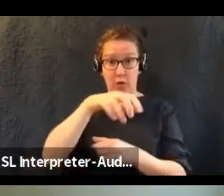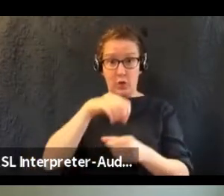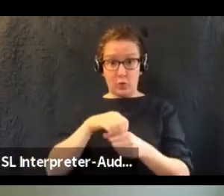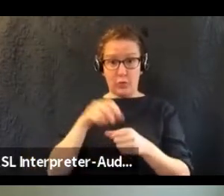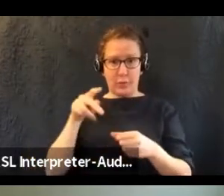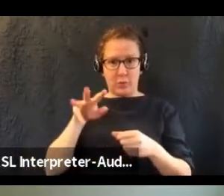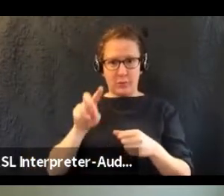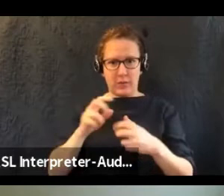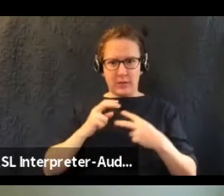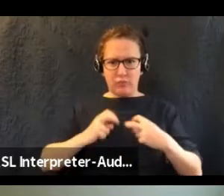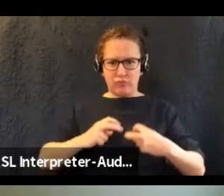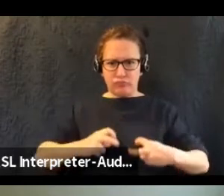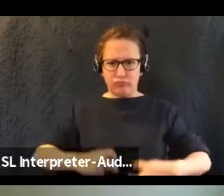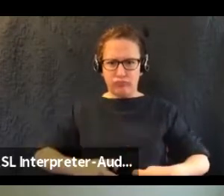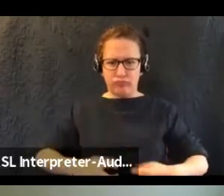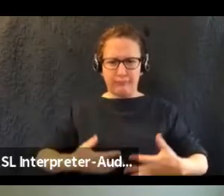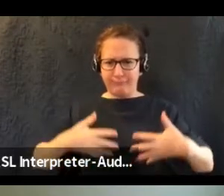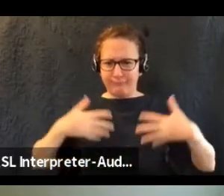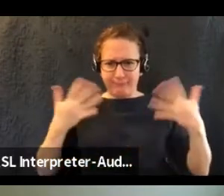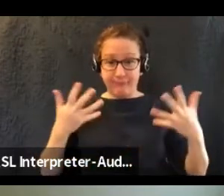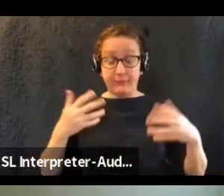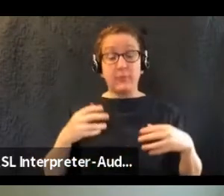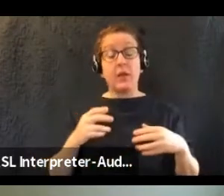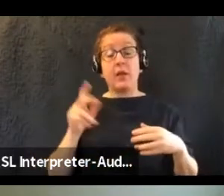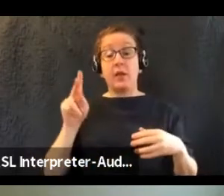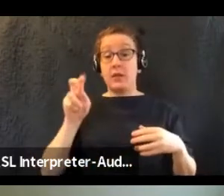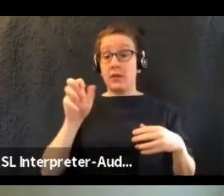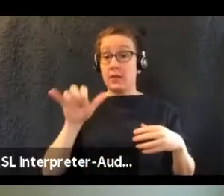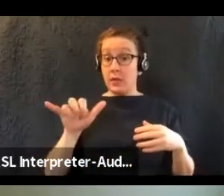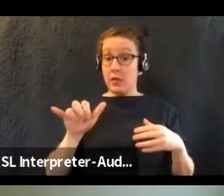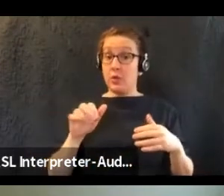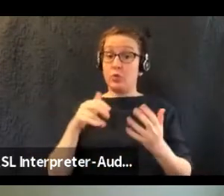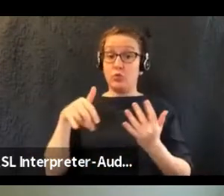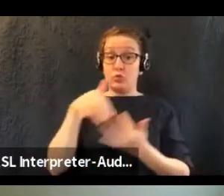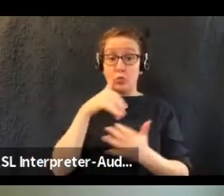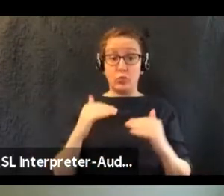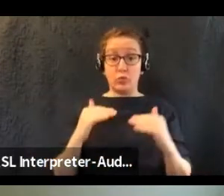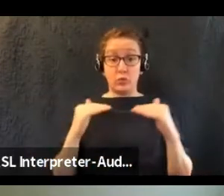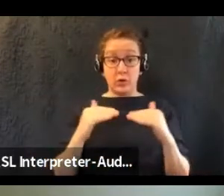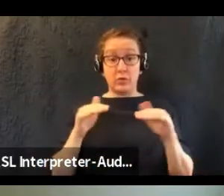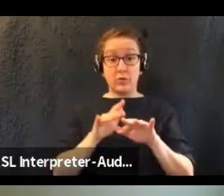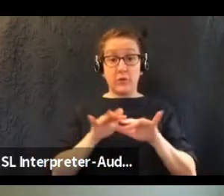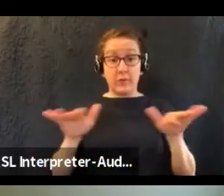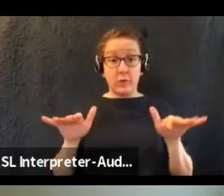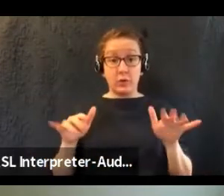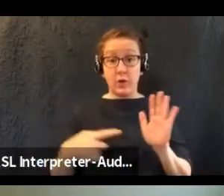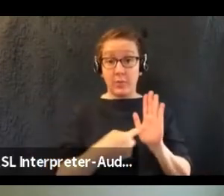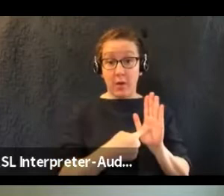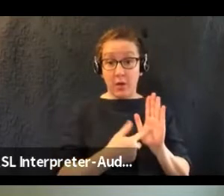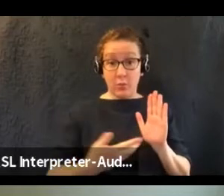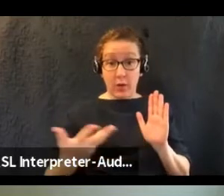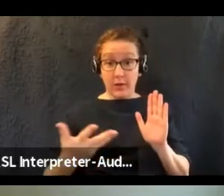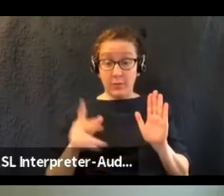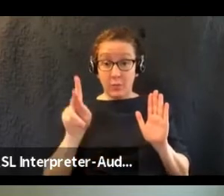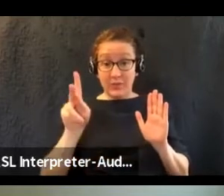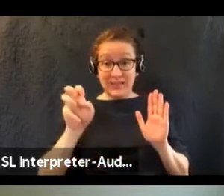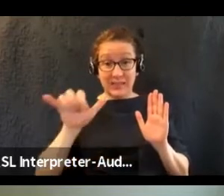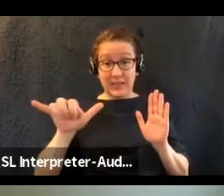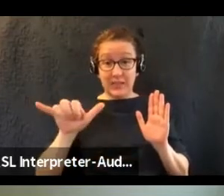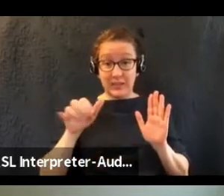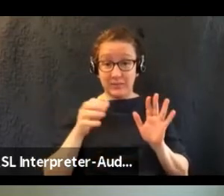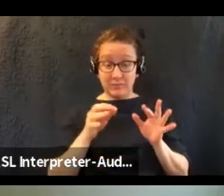But the key to the social justice and diversity model is that the focus, as you approach accommodations,